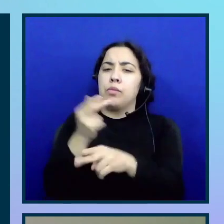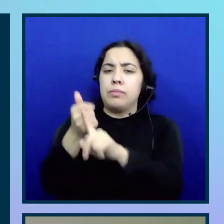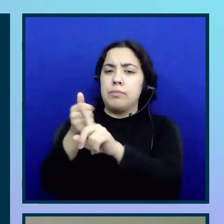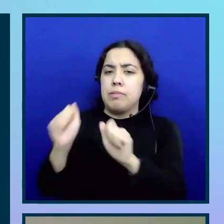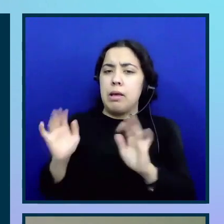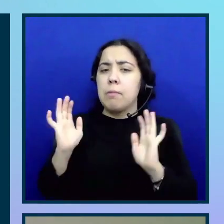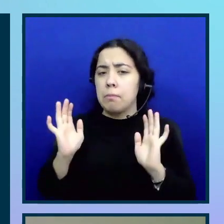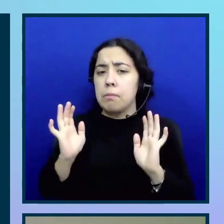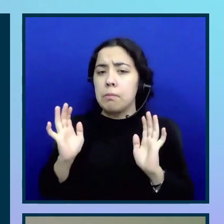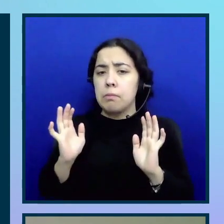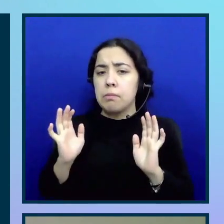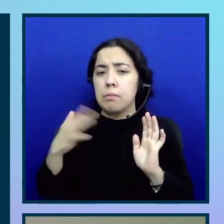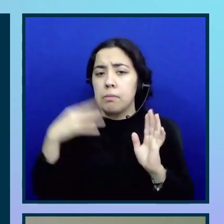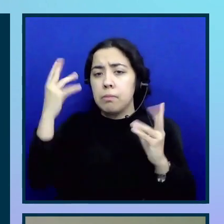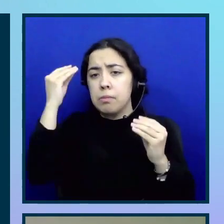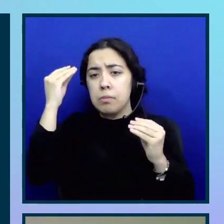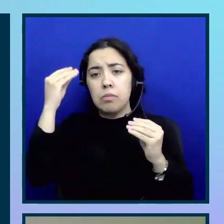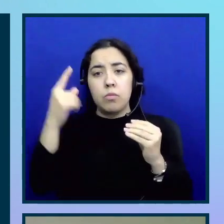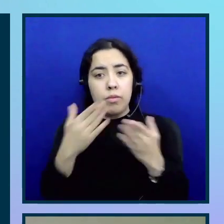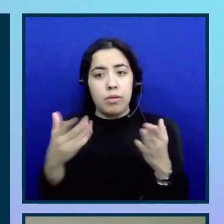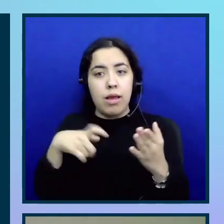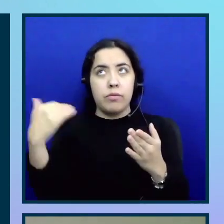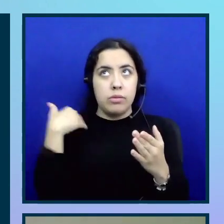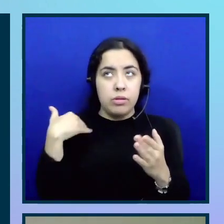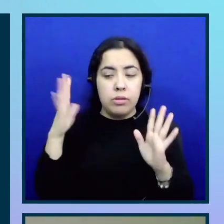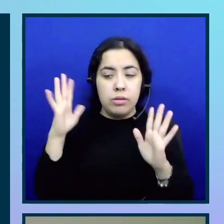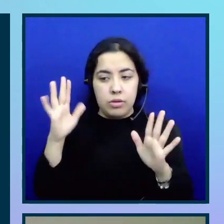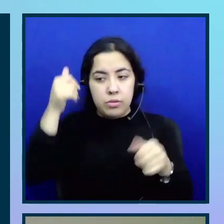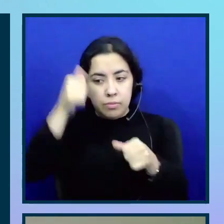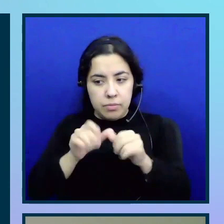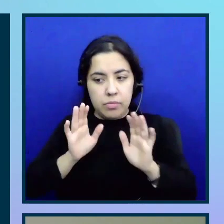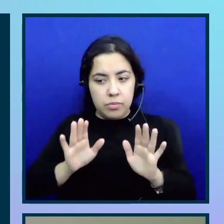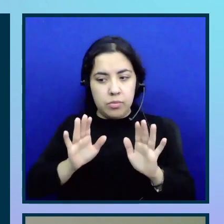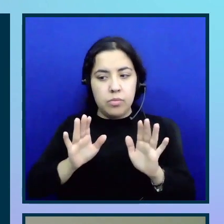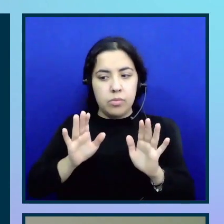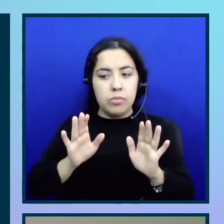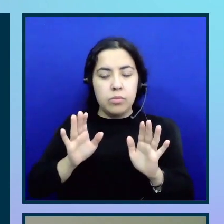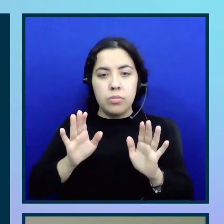And when I think about this, something I have to keep reminding myself, especially as a developer, is a shallow learning curve